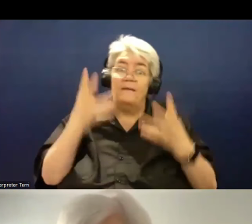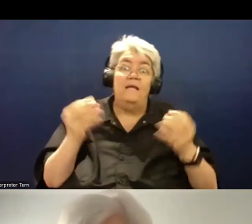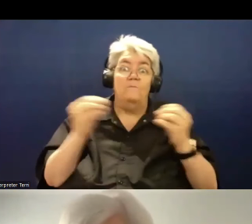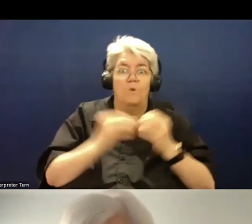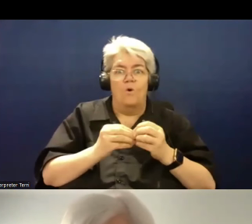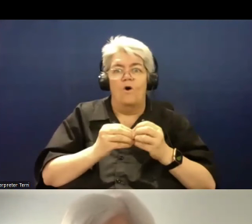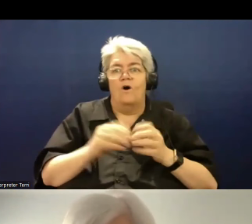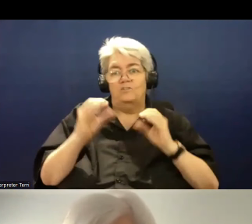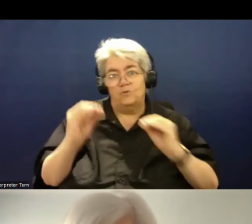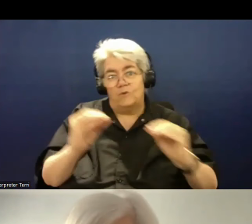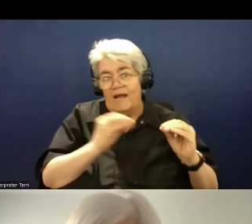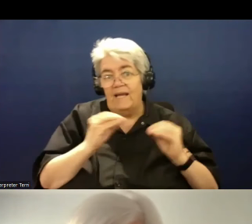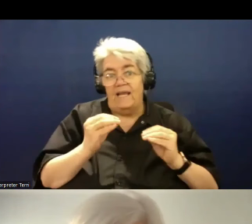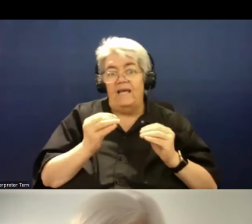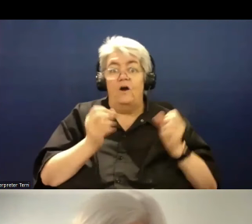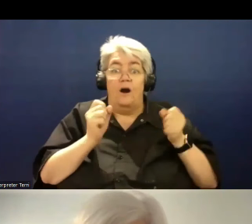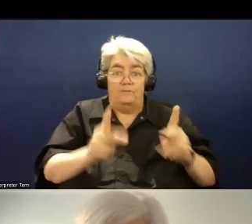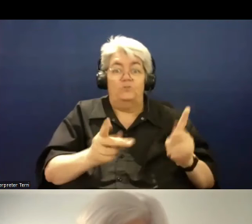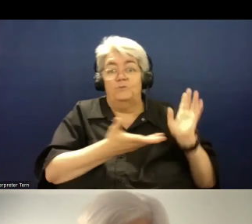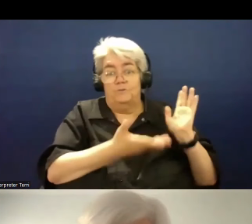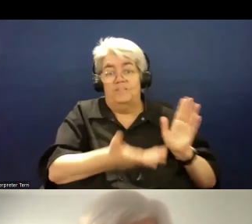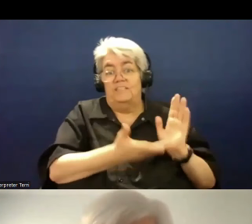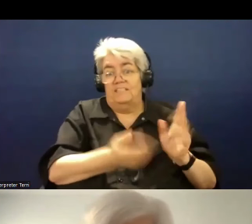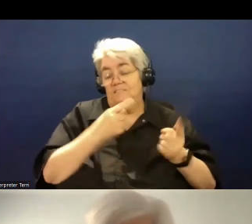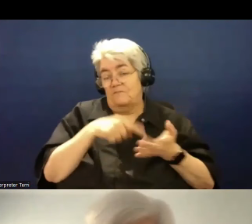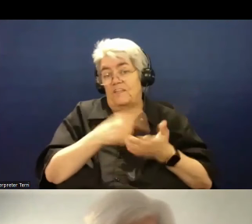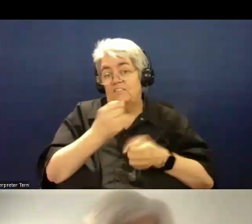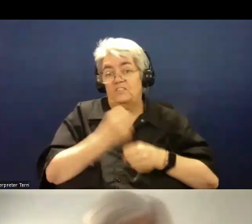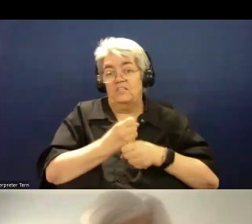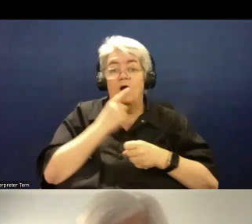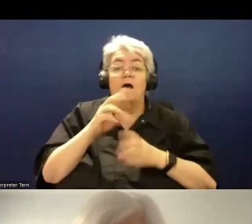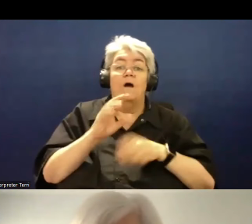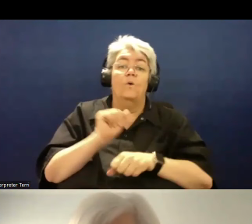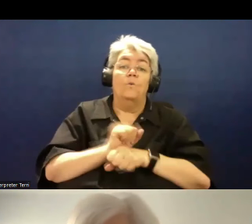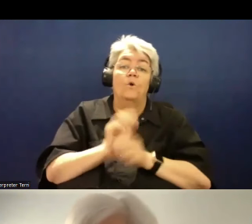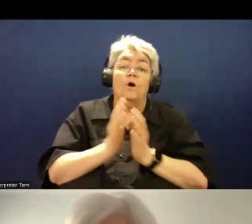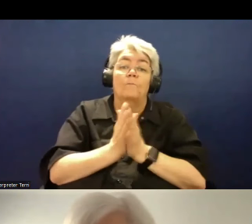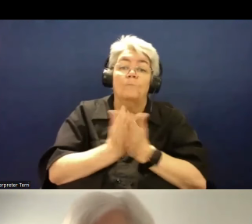FOR THE NEXT YEAR INCLUDING WORK BOOK FOR KIDS THAT THE POLICE CAN HAND